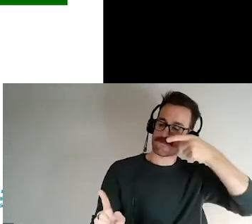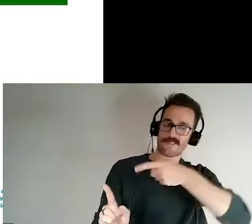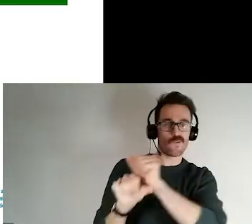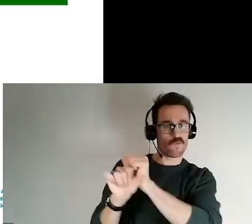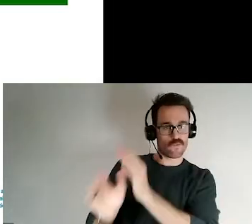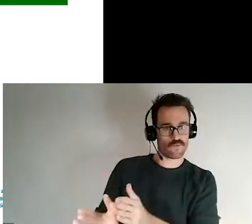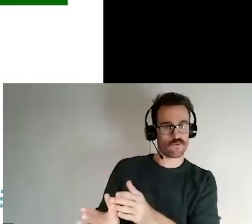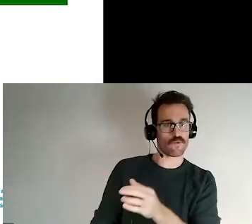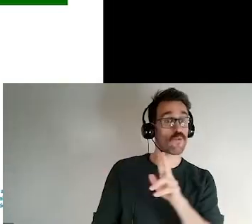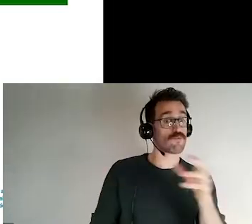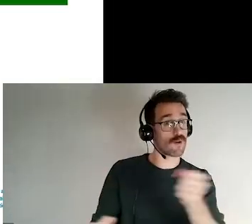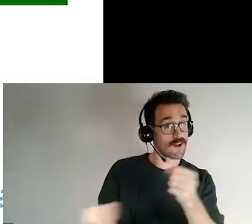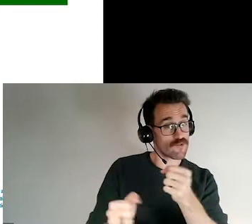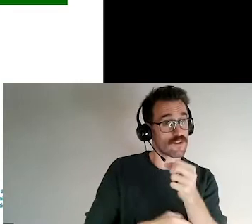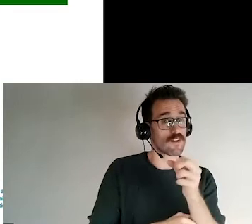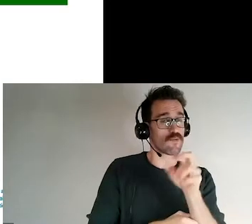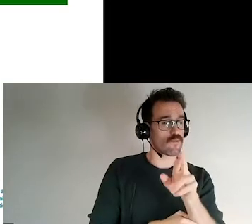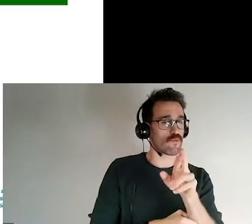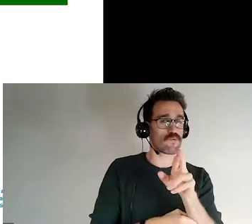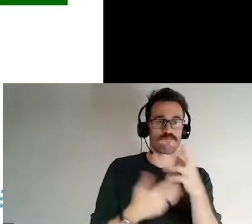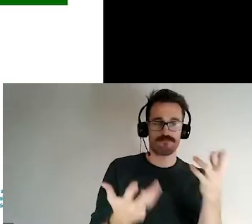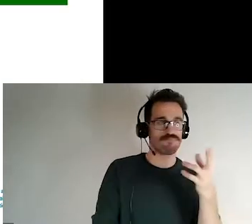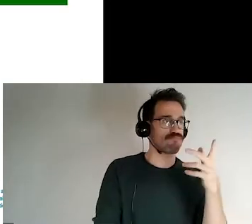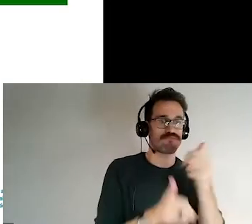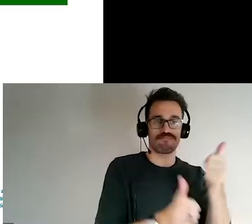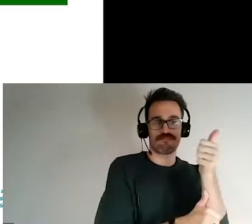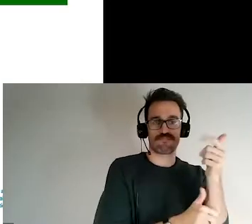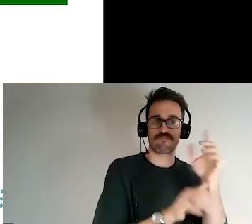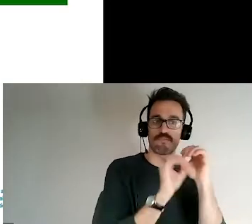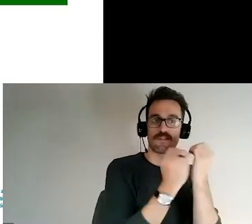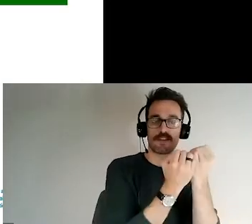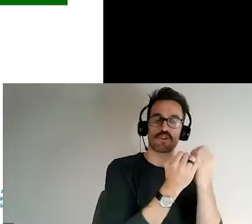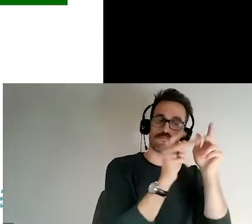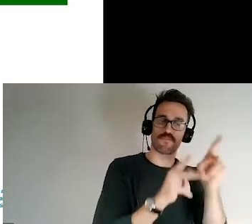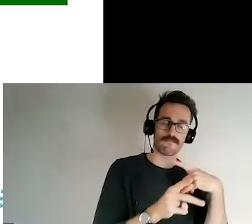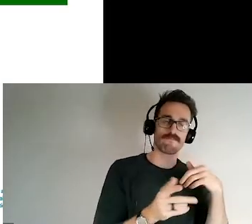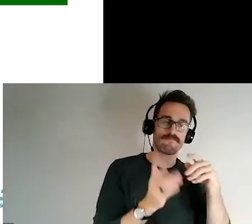or it could be filled out by someone at the organization with an employee. We've divided